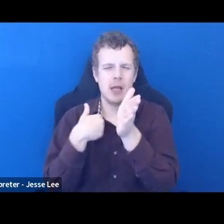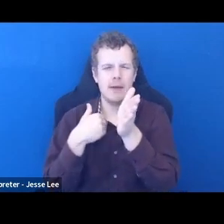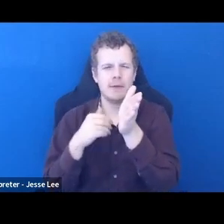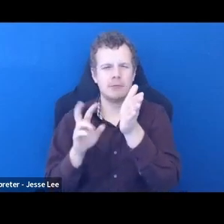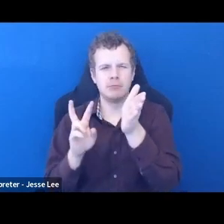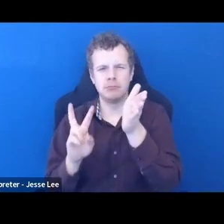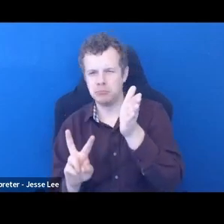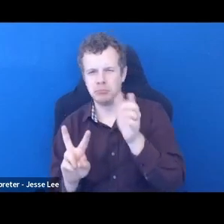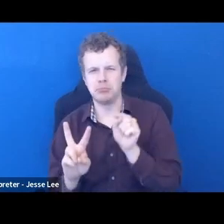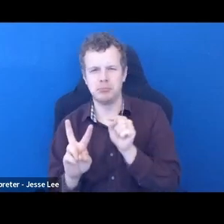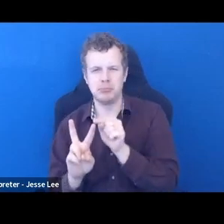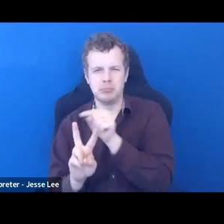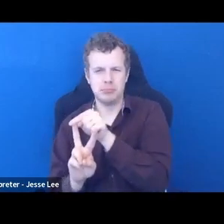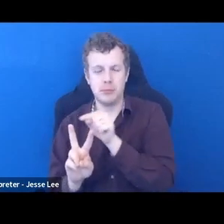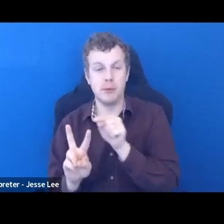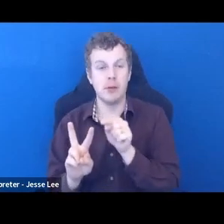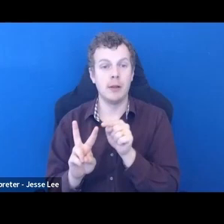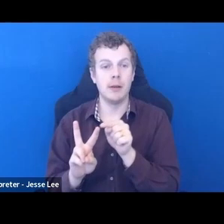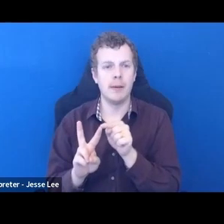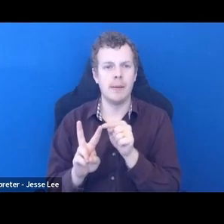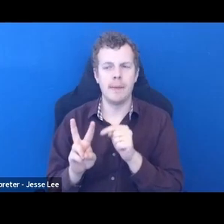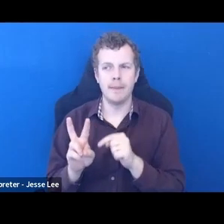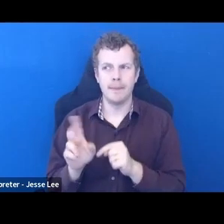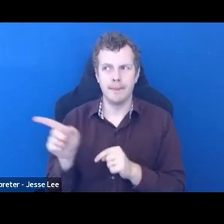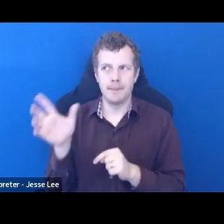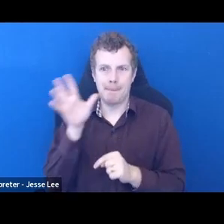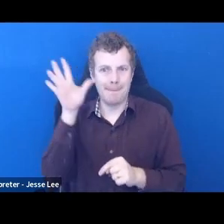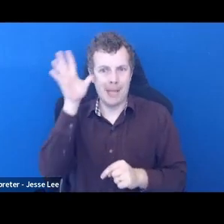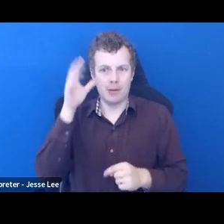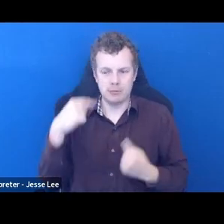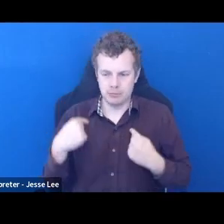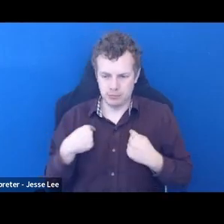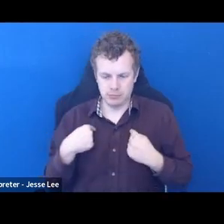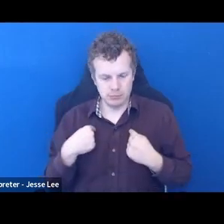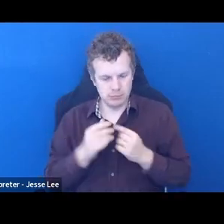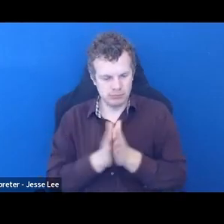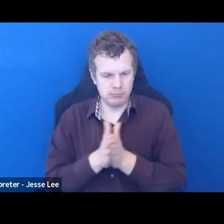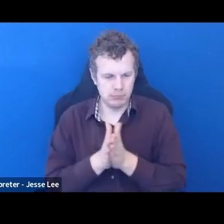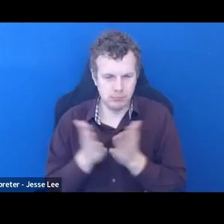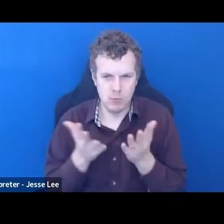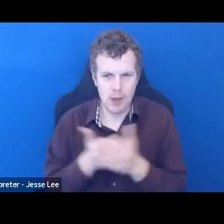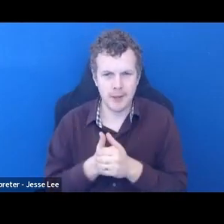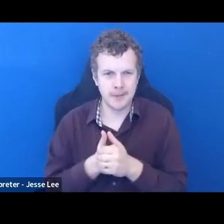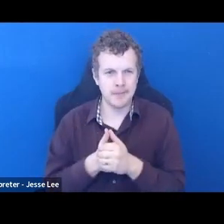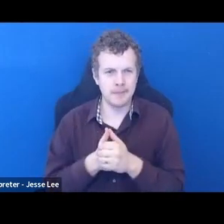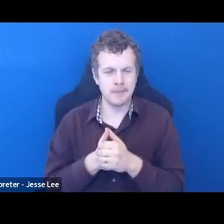One were the parent centered motivations. And they involved seeking normal.